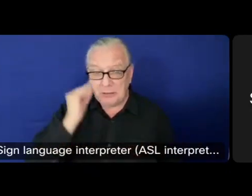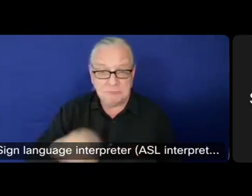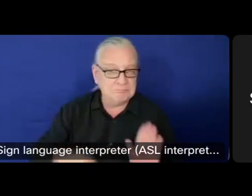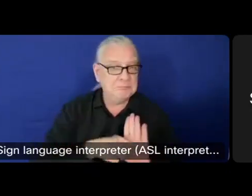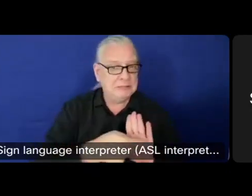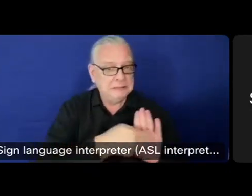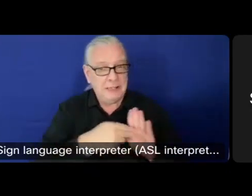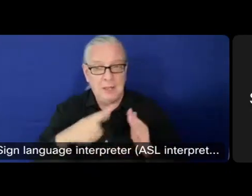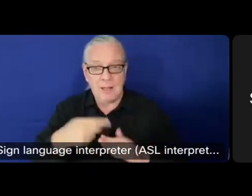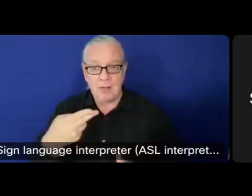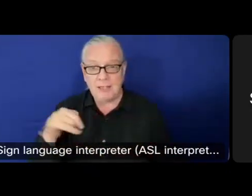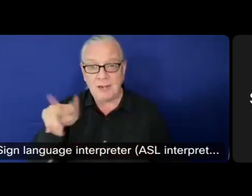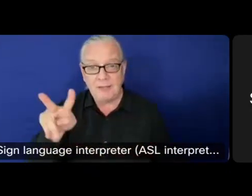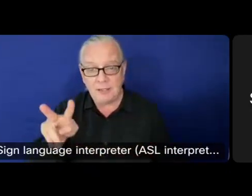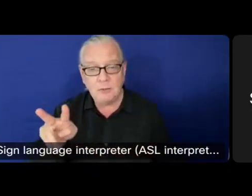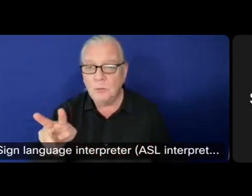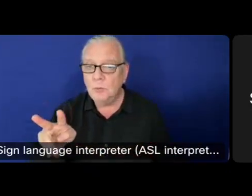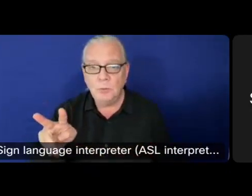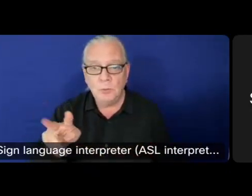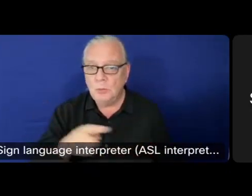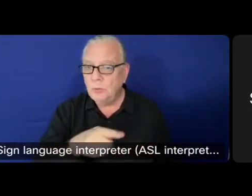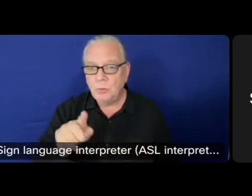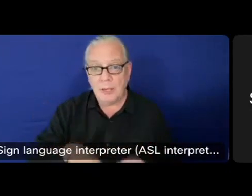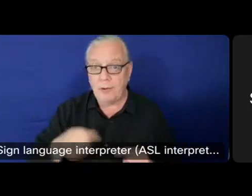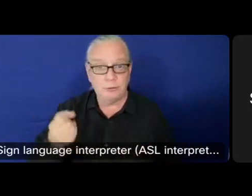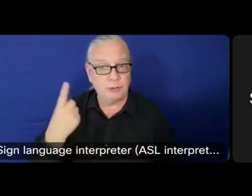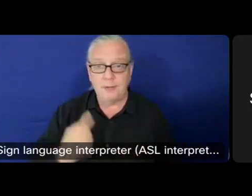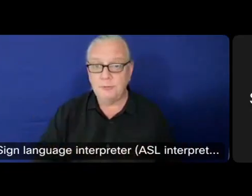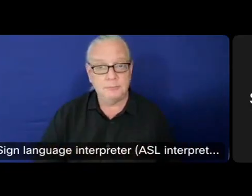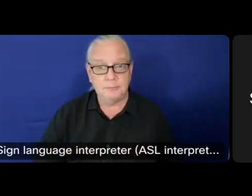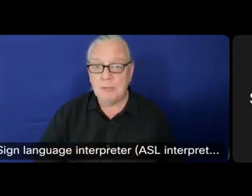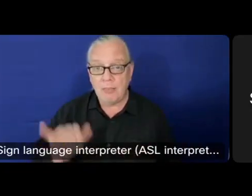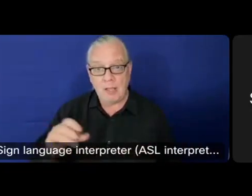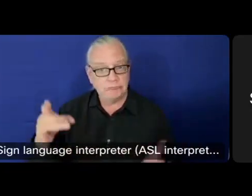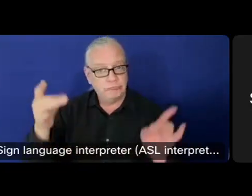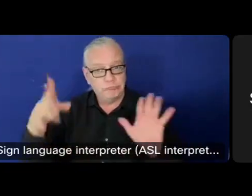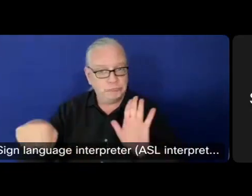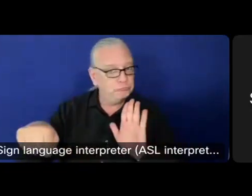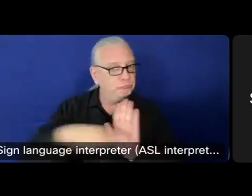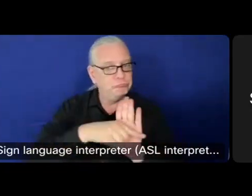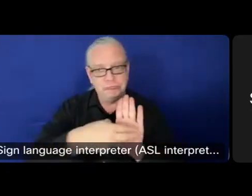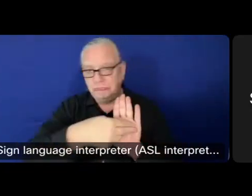can really impact a person's life and it is a very real and